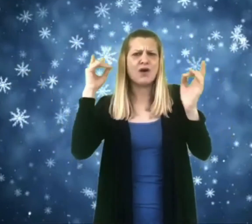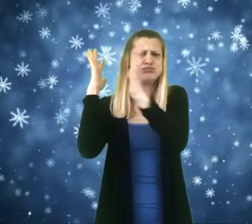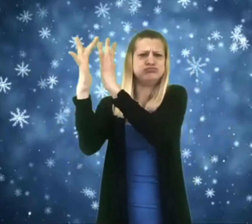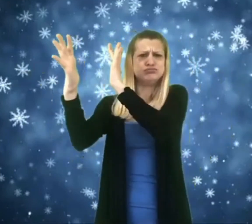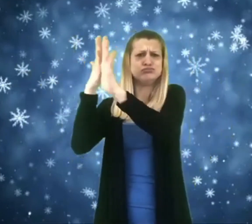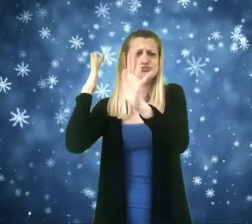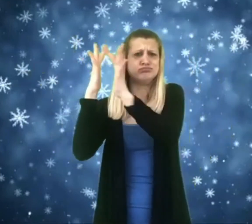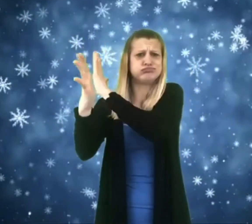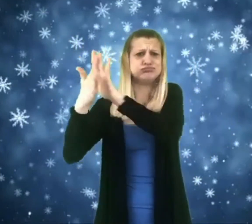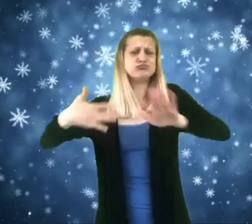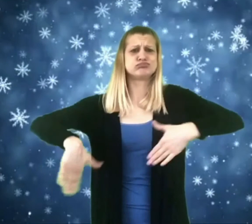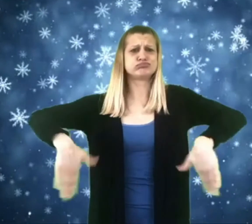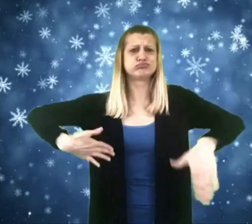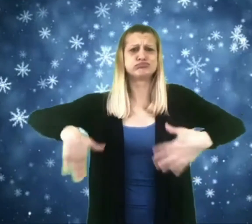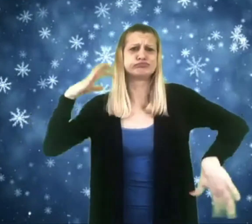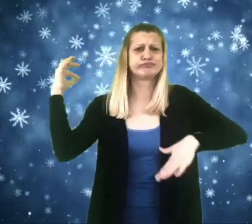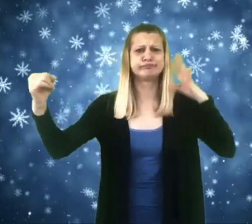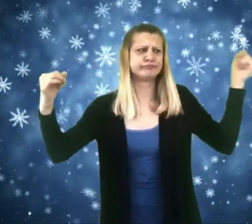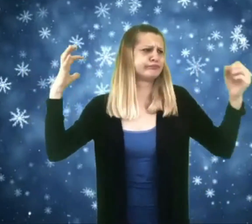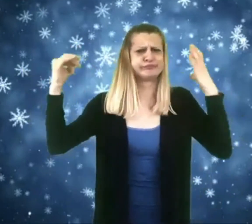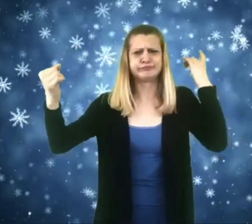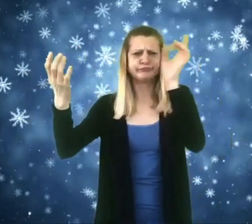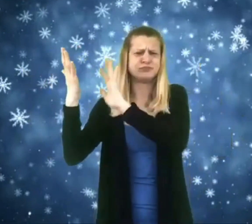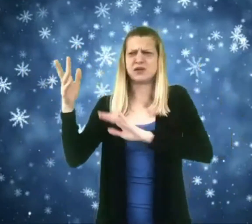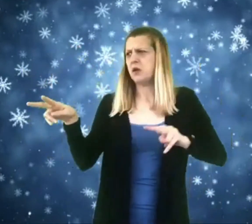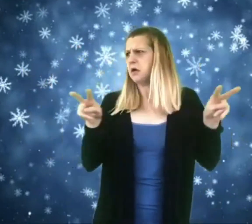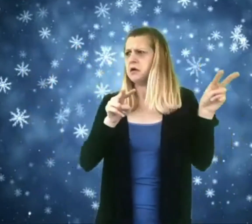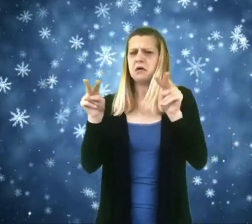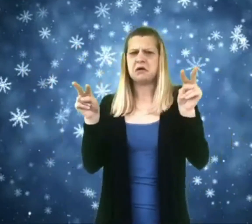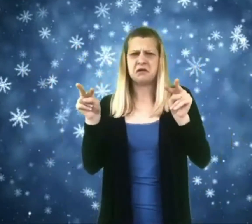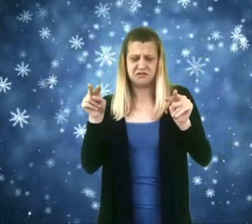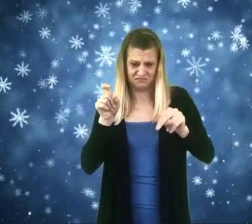Several people went hurrying past him on the pavement, their feet crunching in the snow.